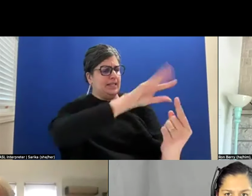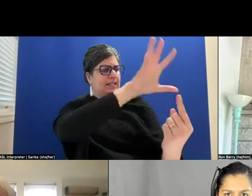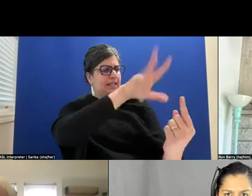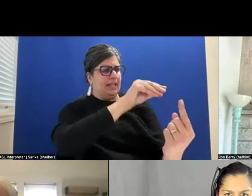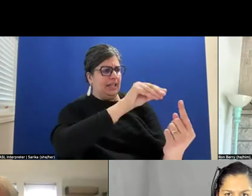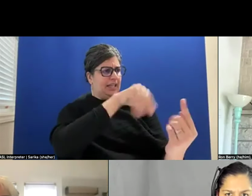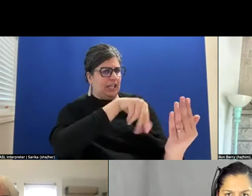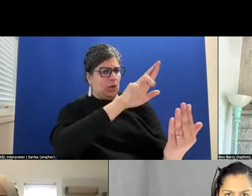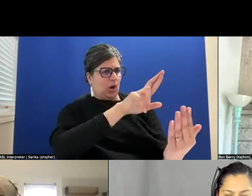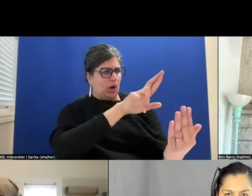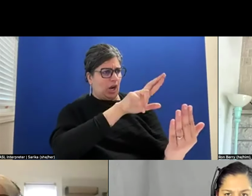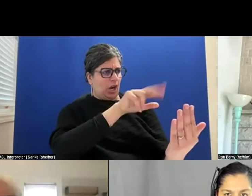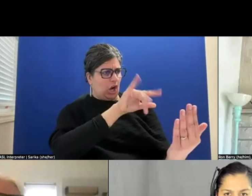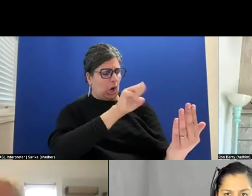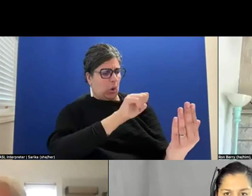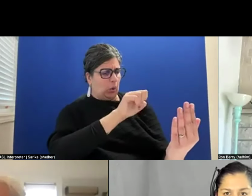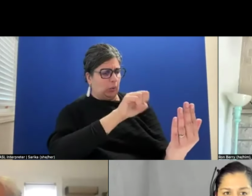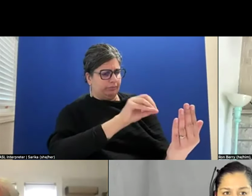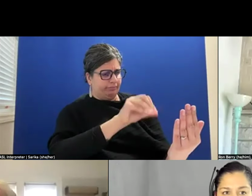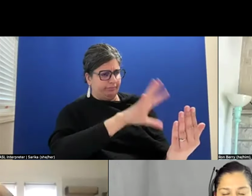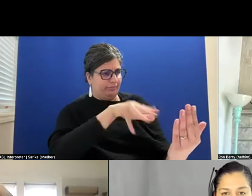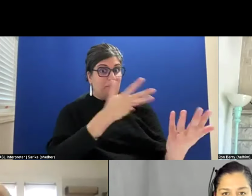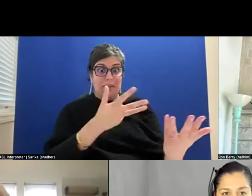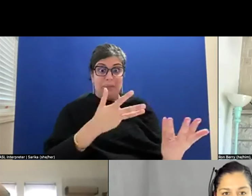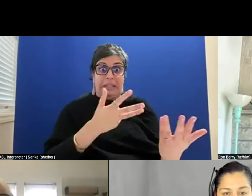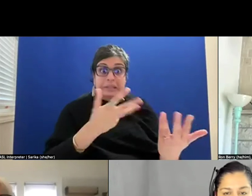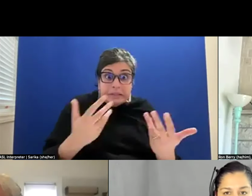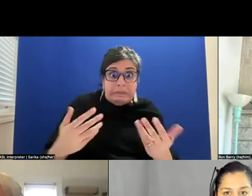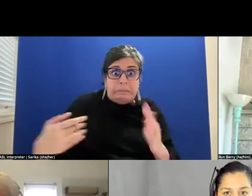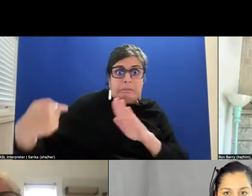I might get, you know, hacked or my, my phone might be taken over.